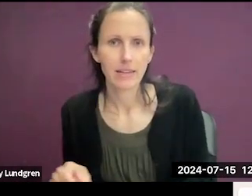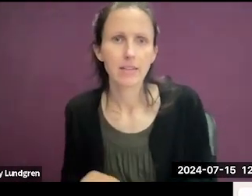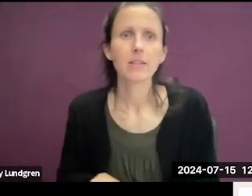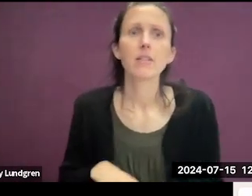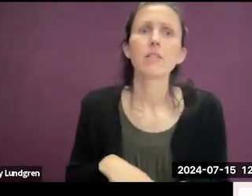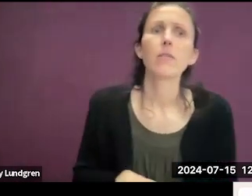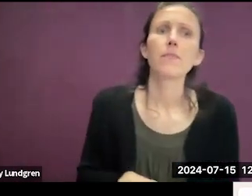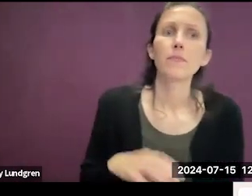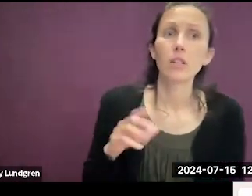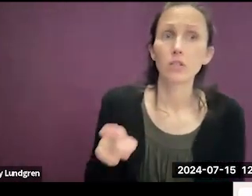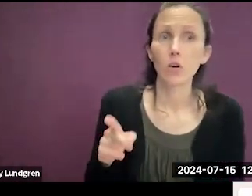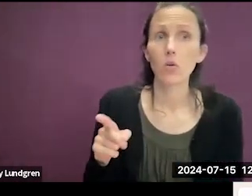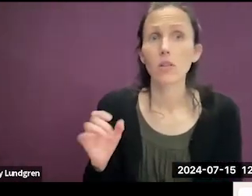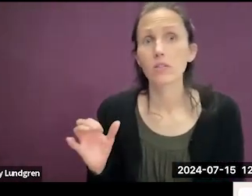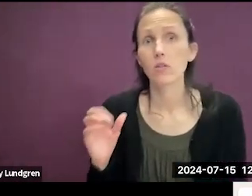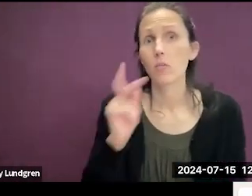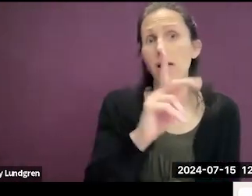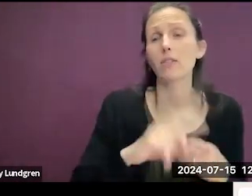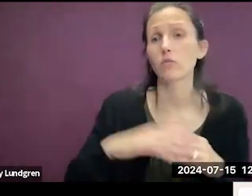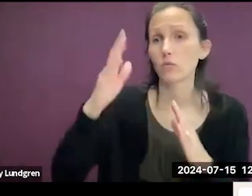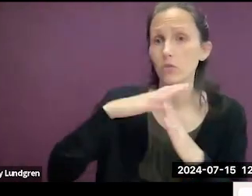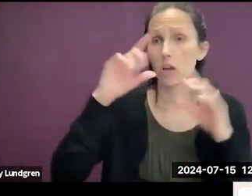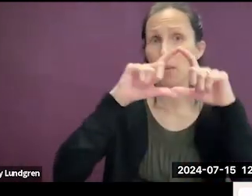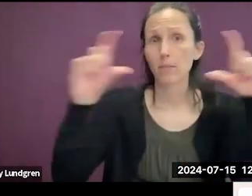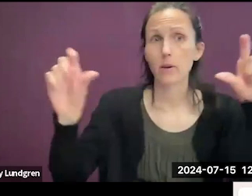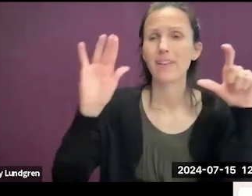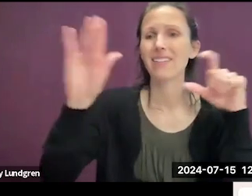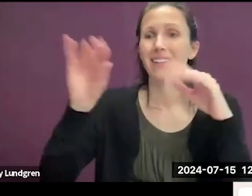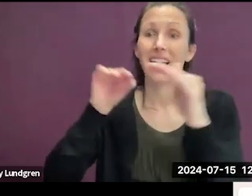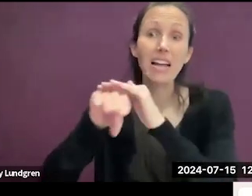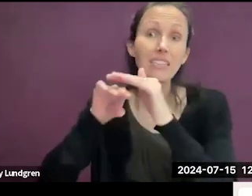let's go back up here to that top ribbon. Click on Accessibility.